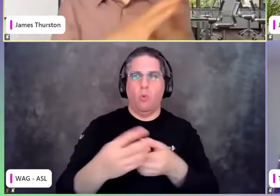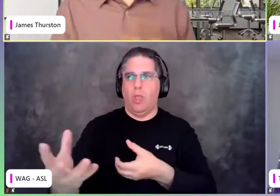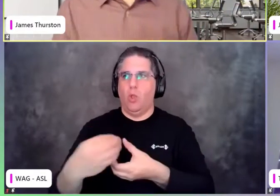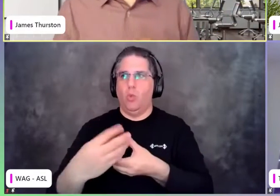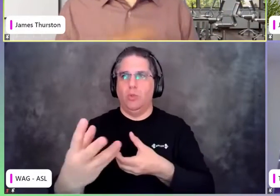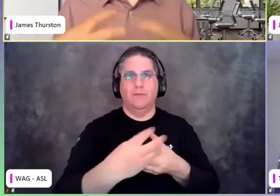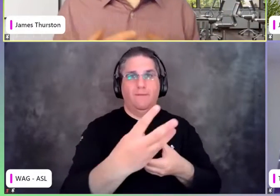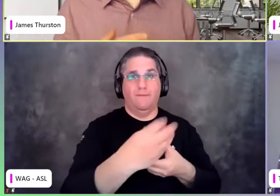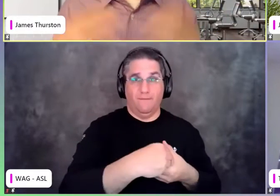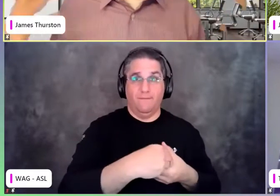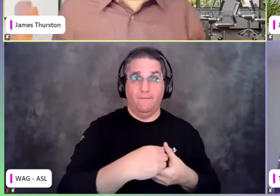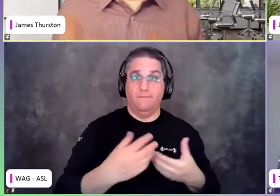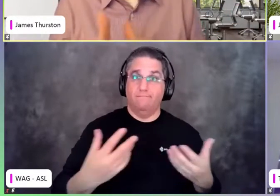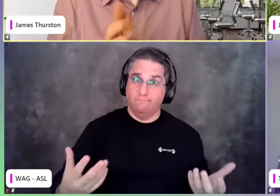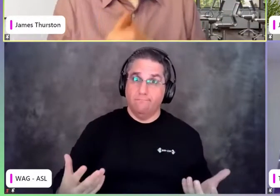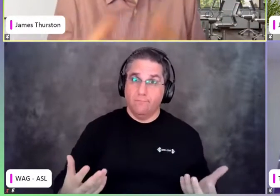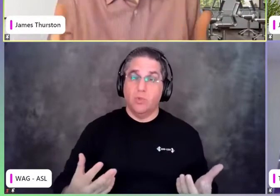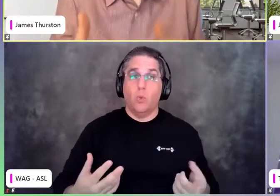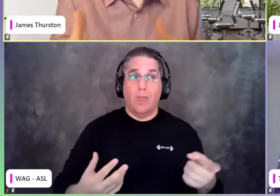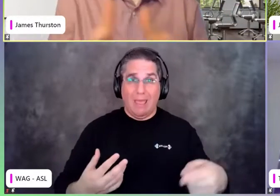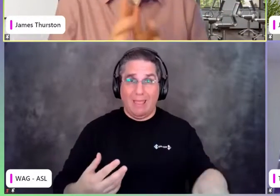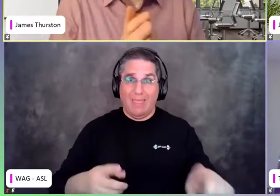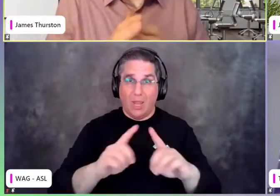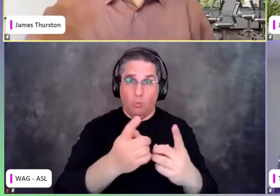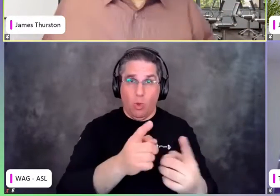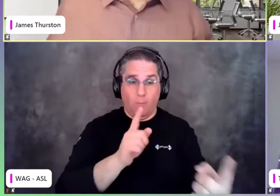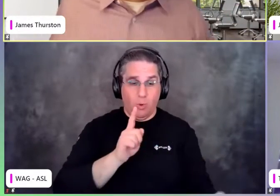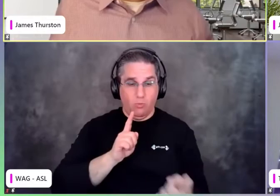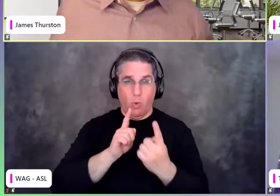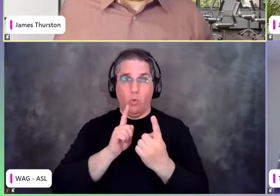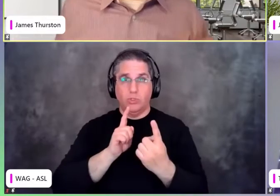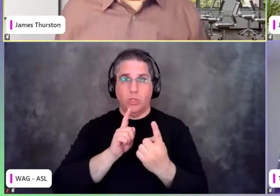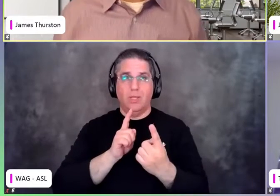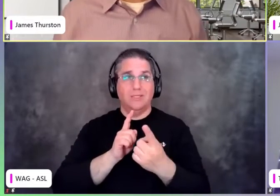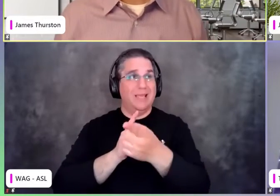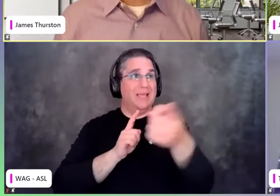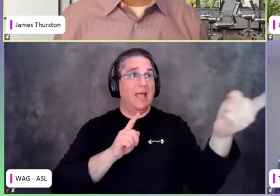leading edge at that university of wanting to be more accessible, and inclusive or a whole bunch of